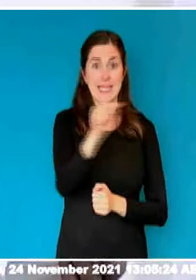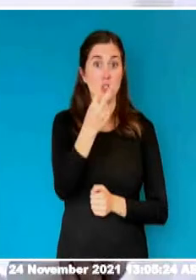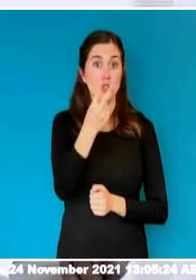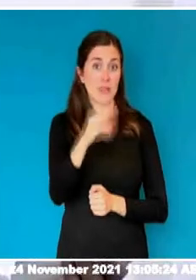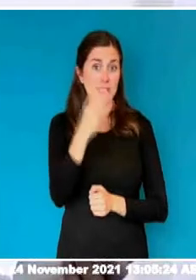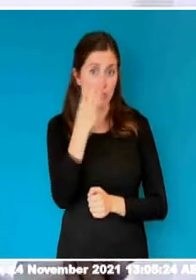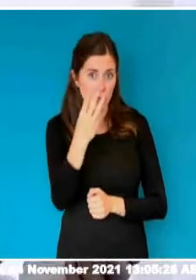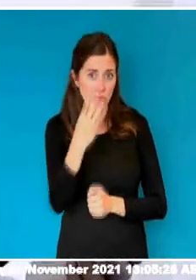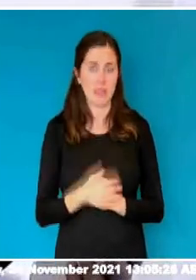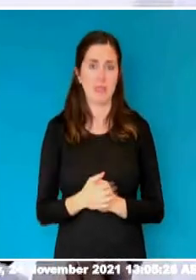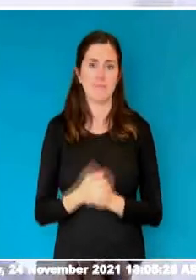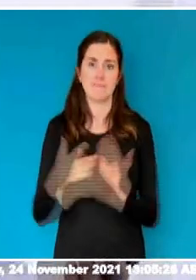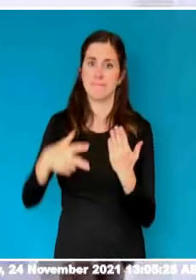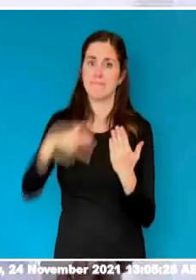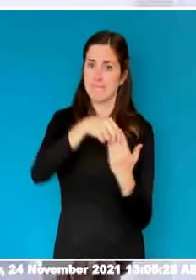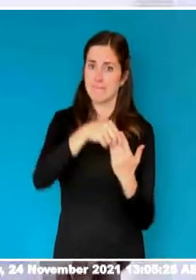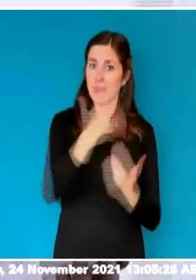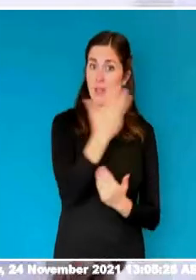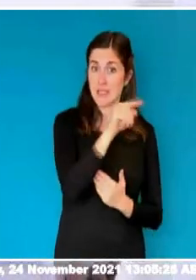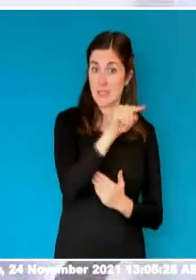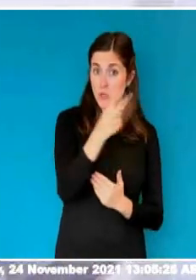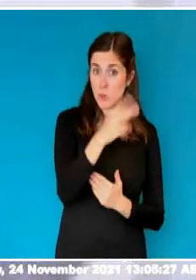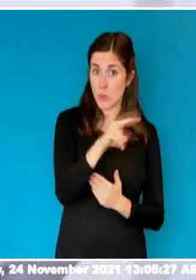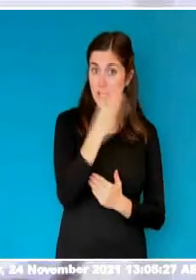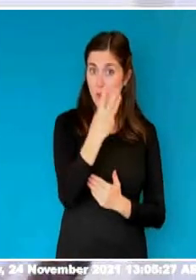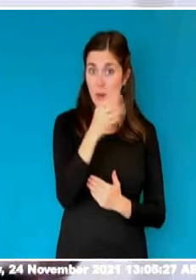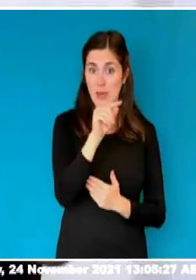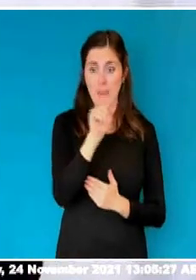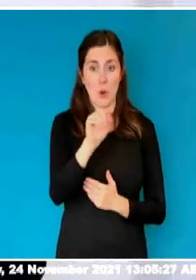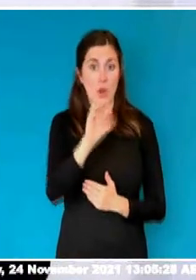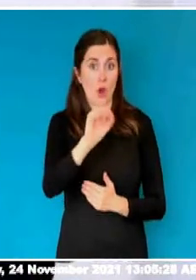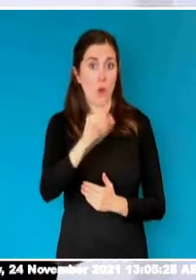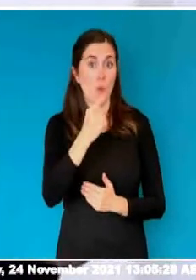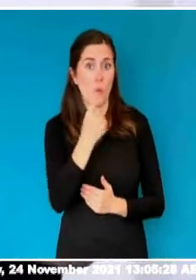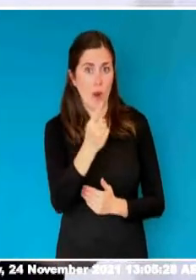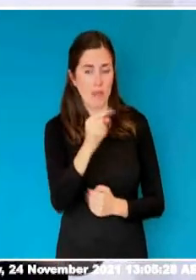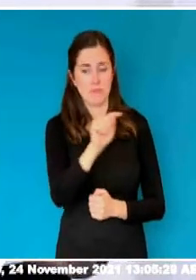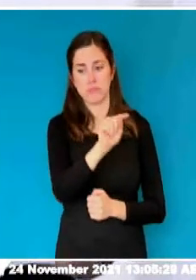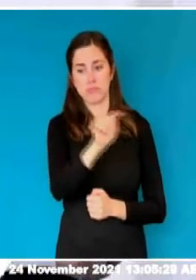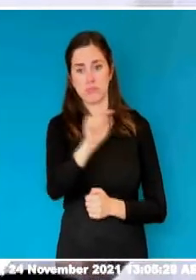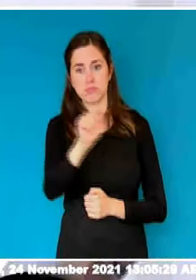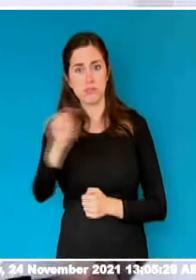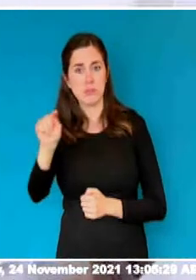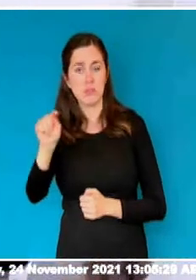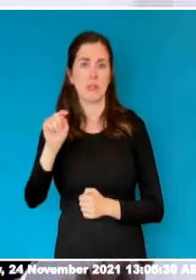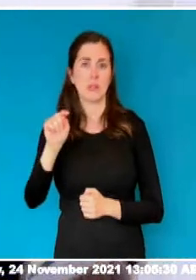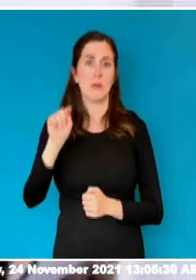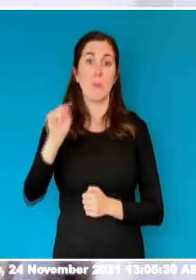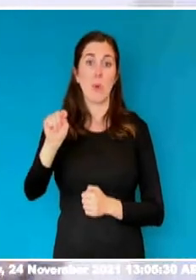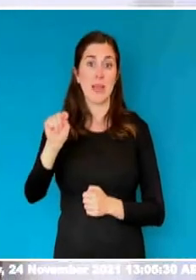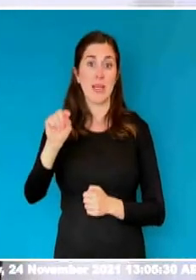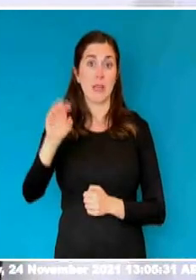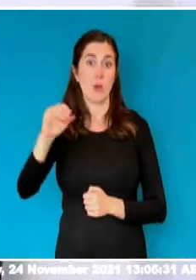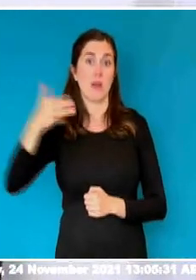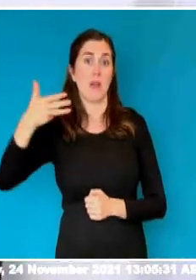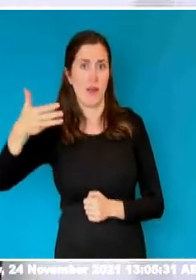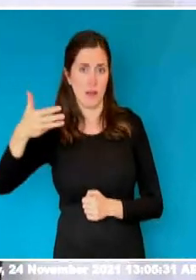annexures 19 23.1 through to 19 23.9. Yes.